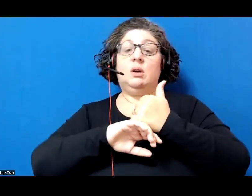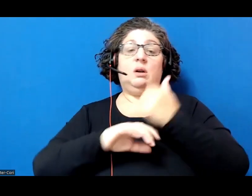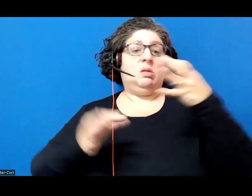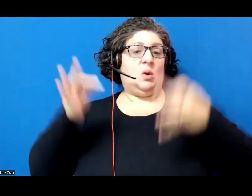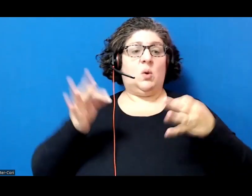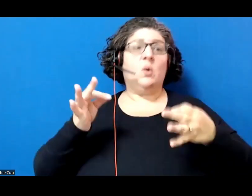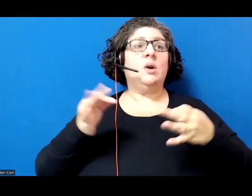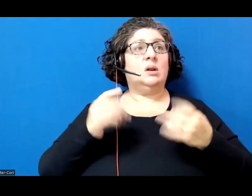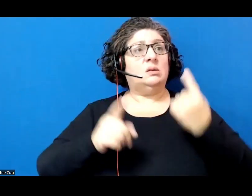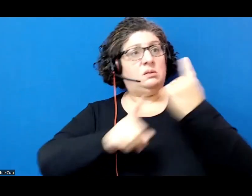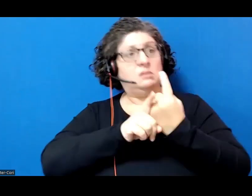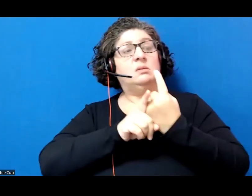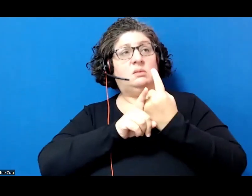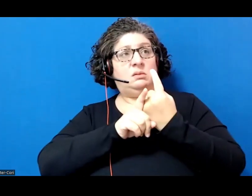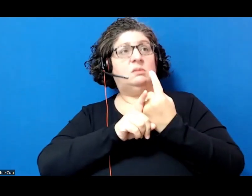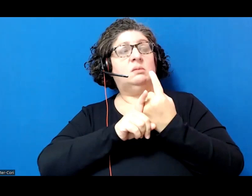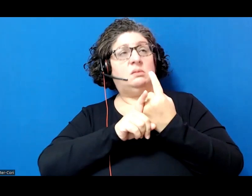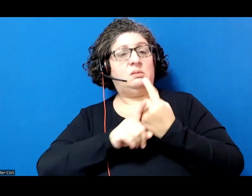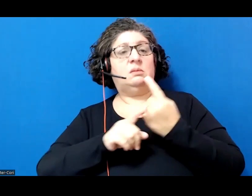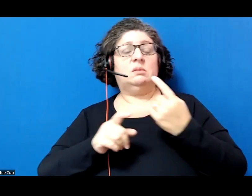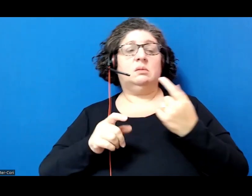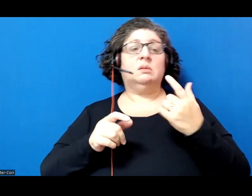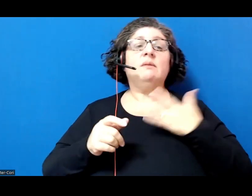some I think concern for real quality.